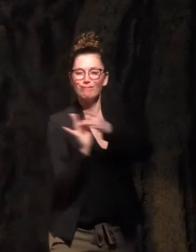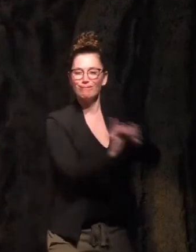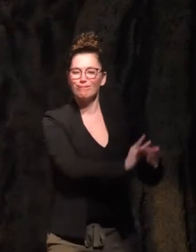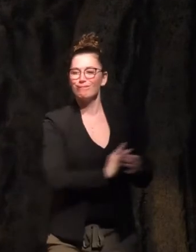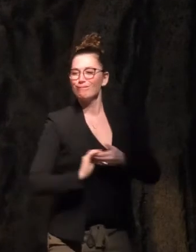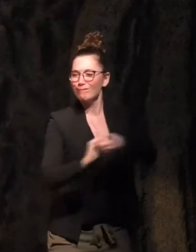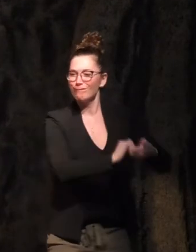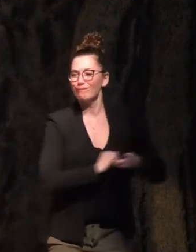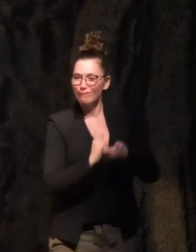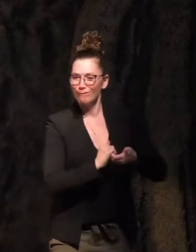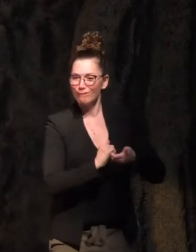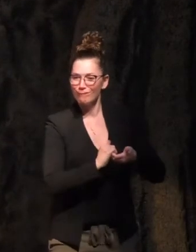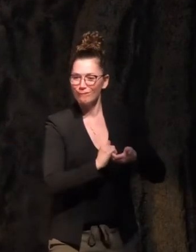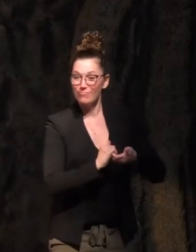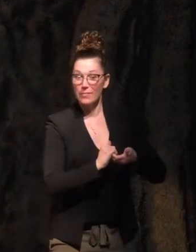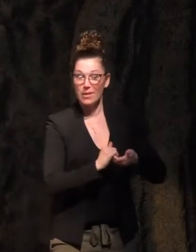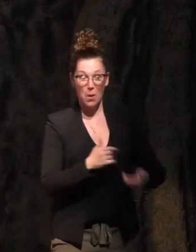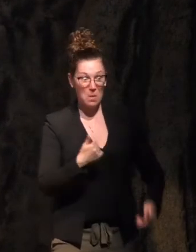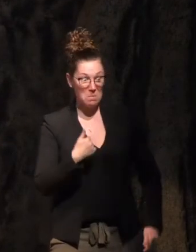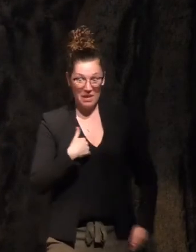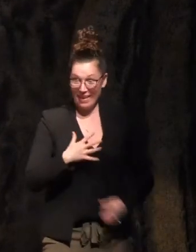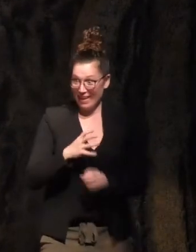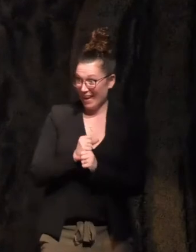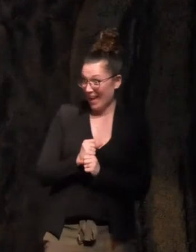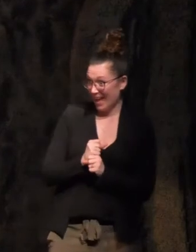or something great happened to Jonathon Young again,